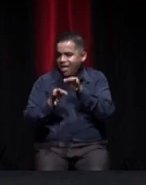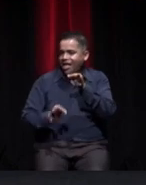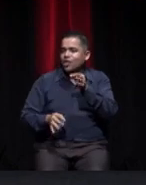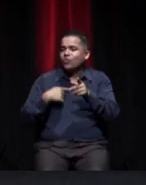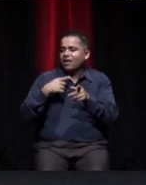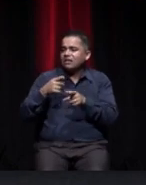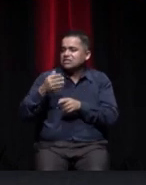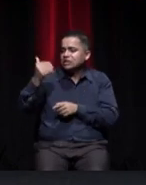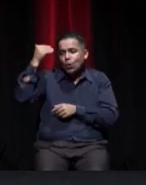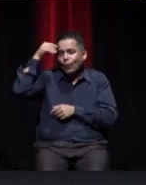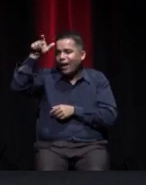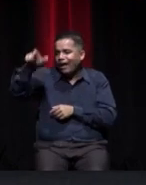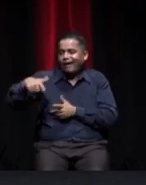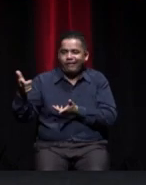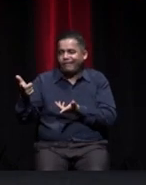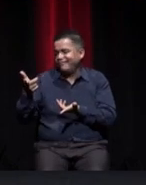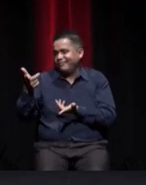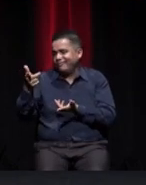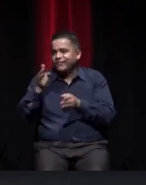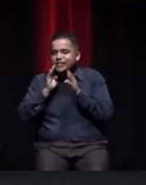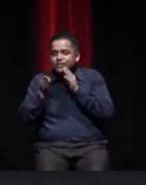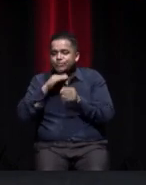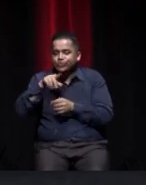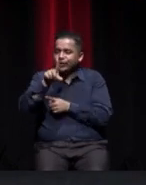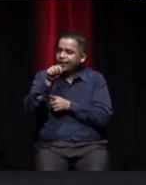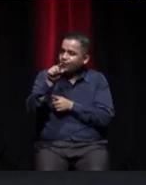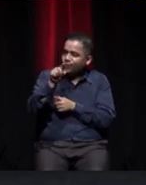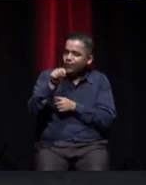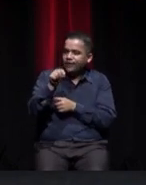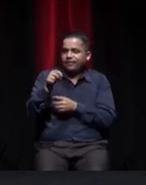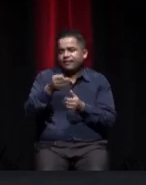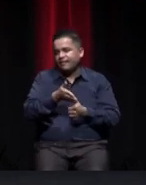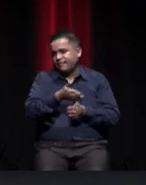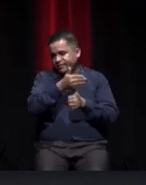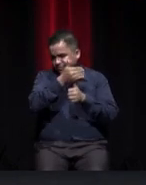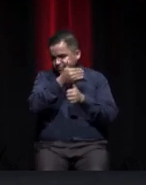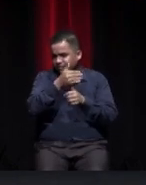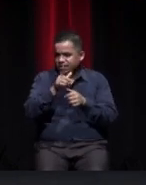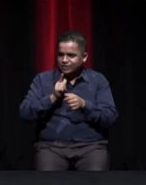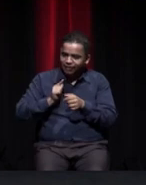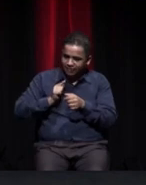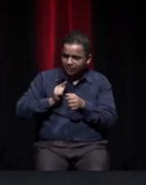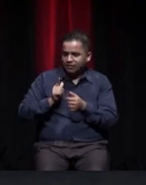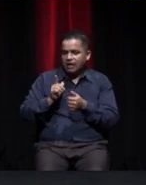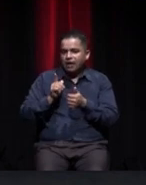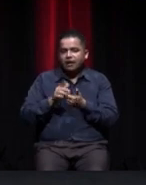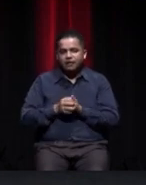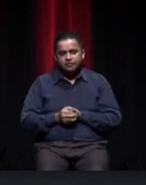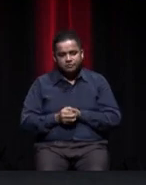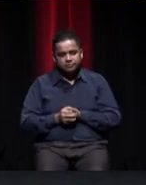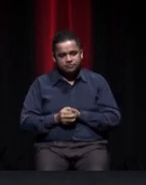Facebook, Twitter, the new Technologies, etc. I think there are processes in place